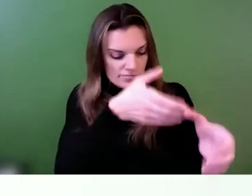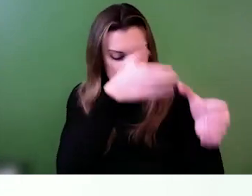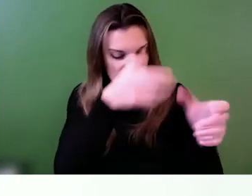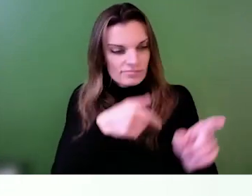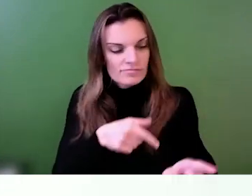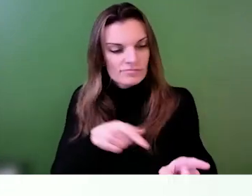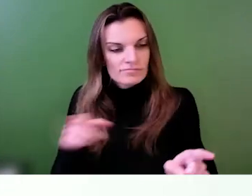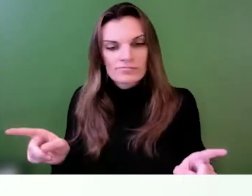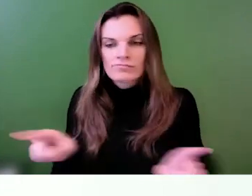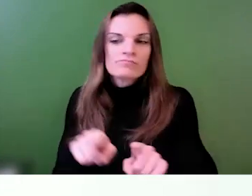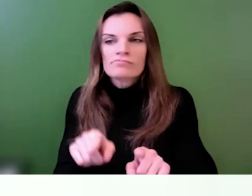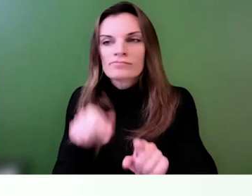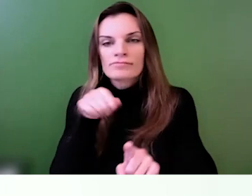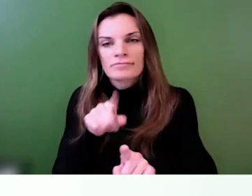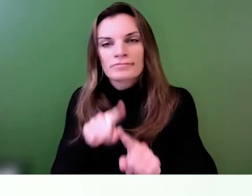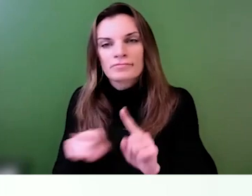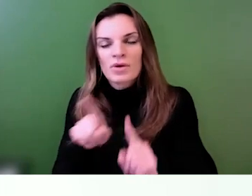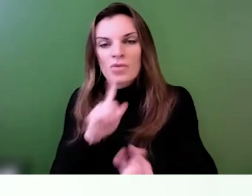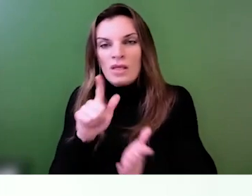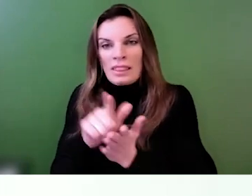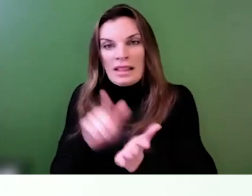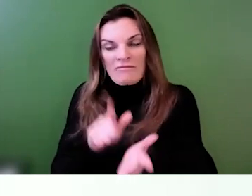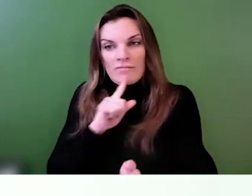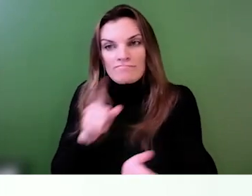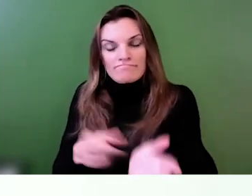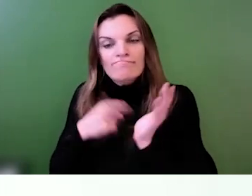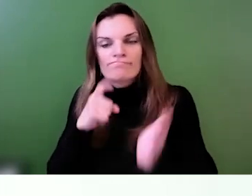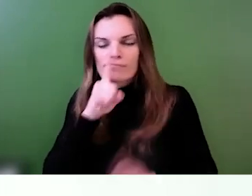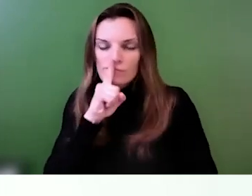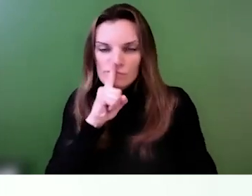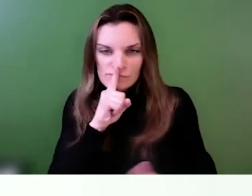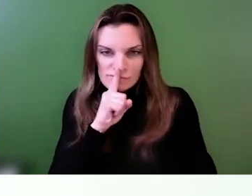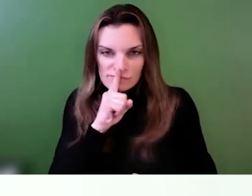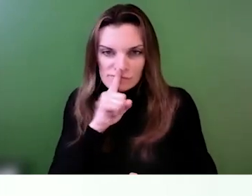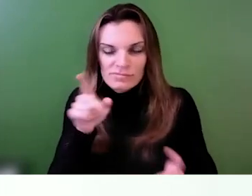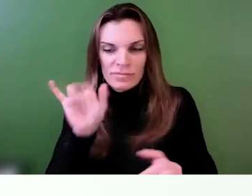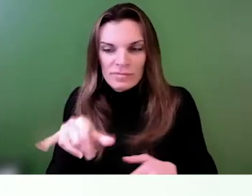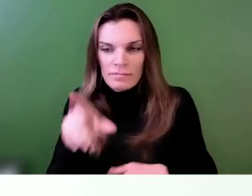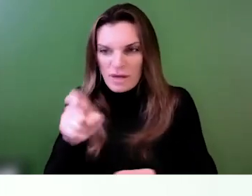But there isn't necessarily a legal requirement to divide everything out very neat and tidy because we do recognize